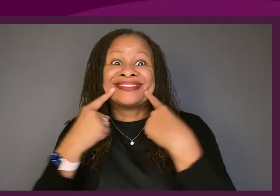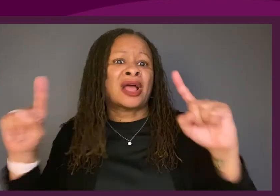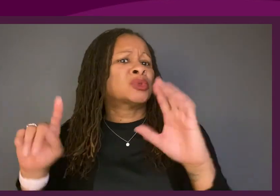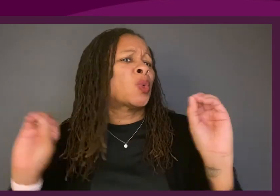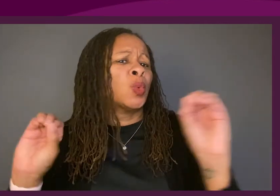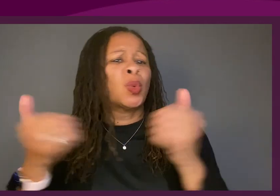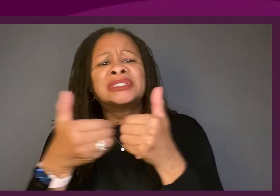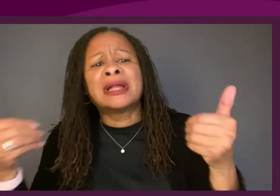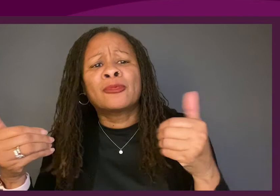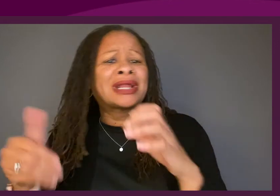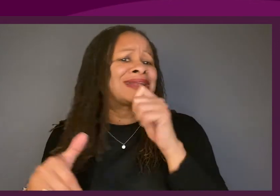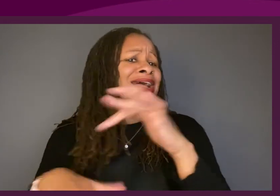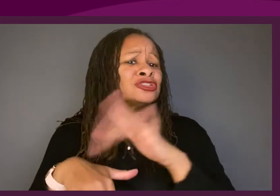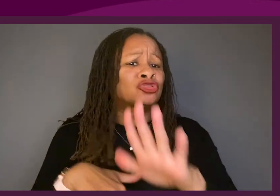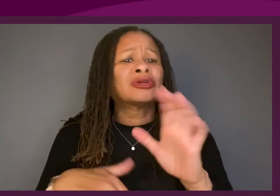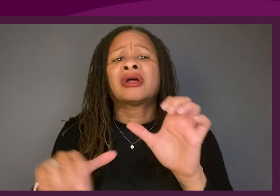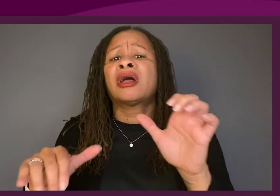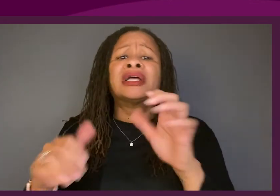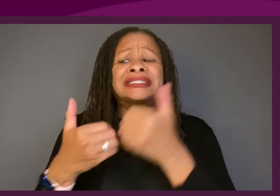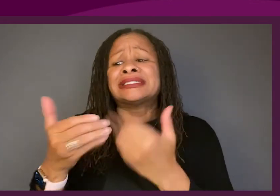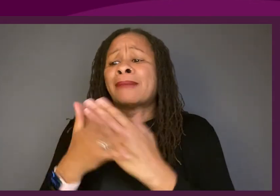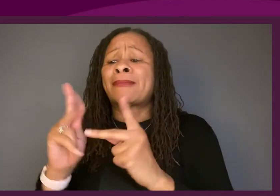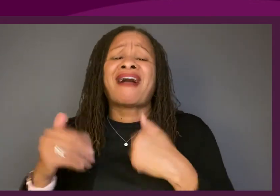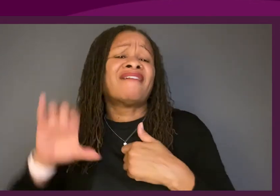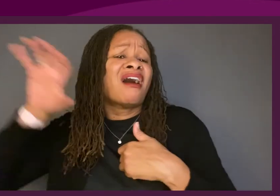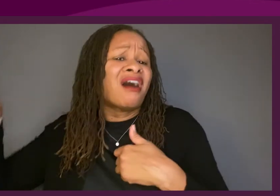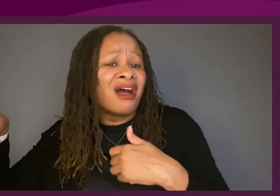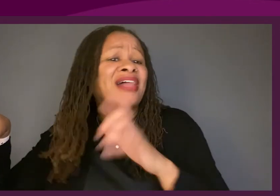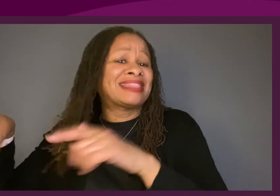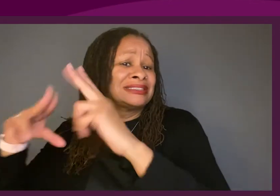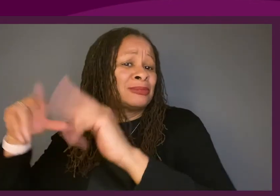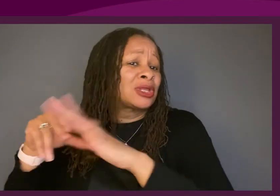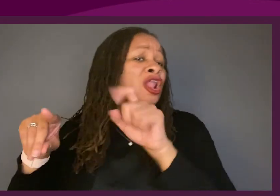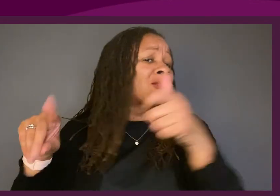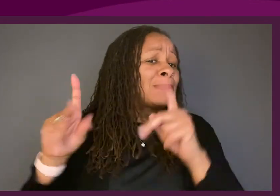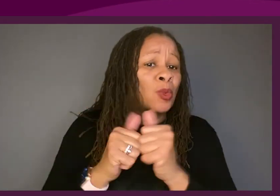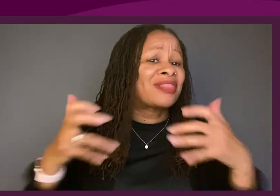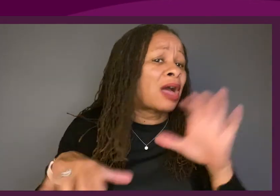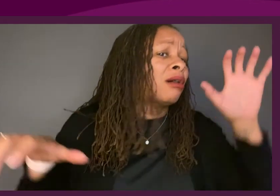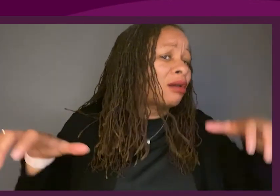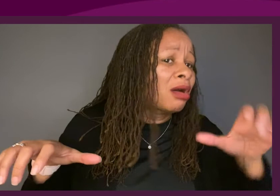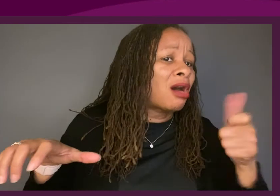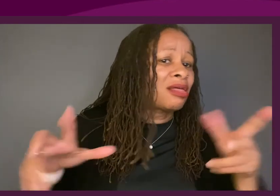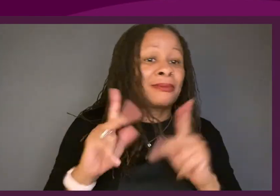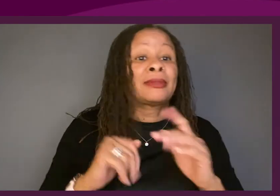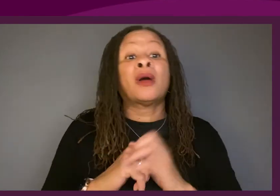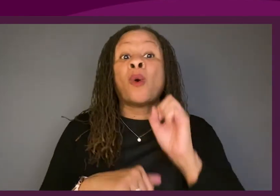Or people who were being admitted to the long-term care facility who didn't have COVID, who came